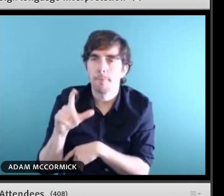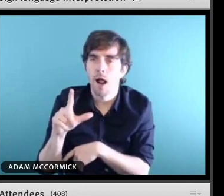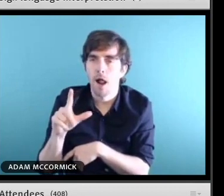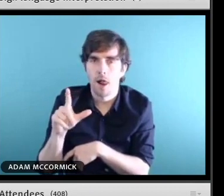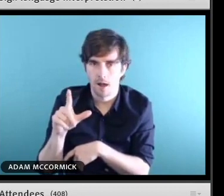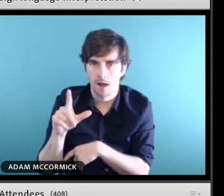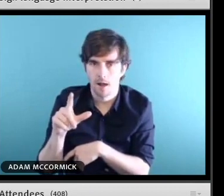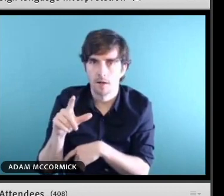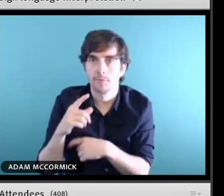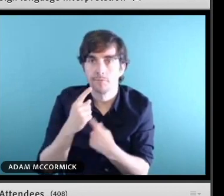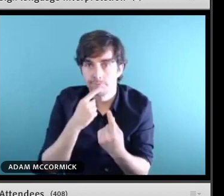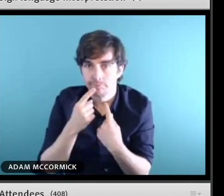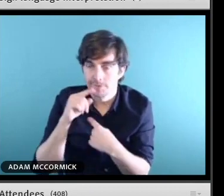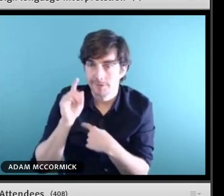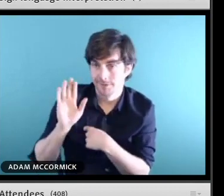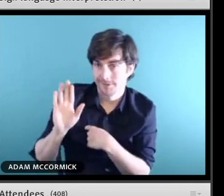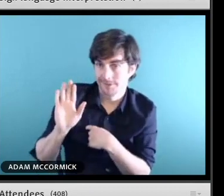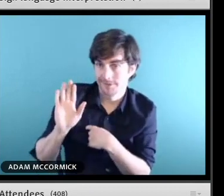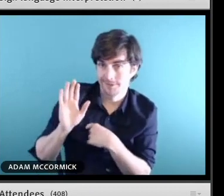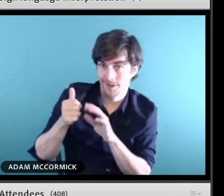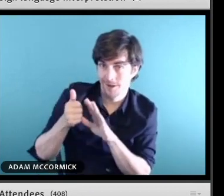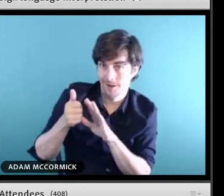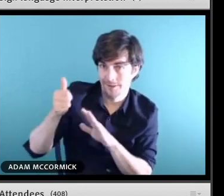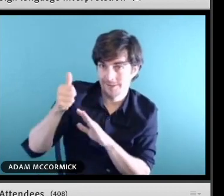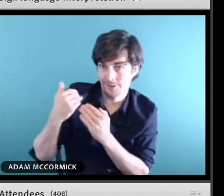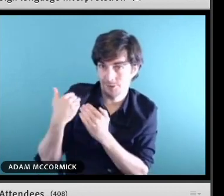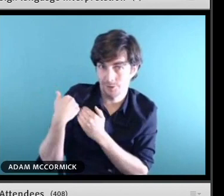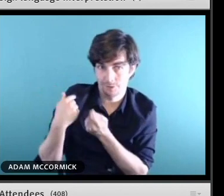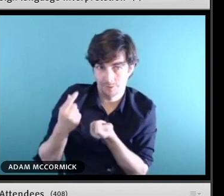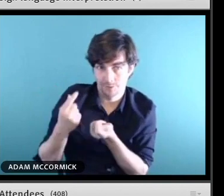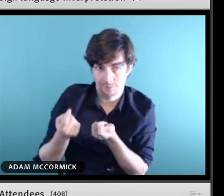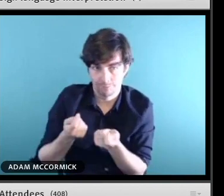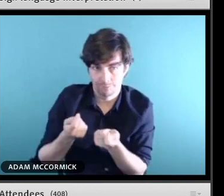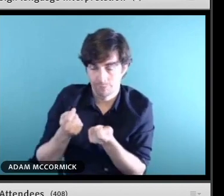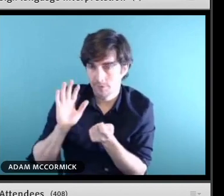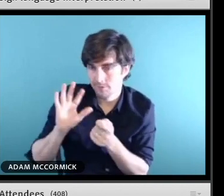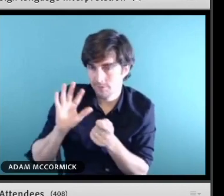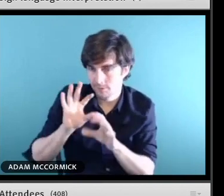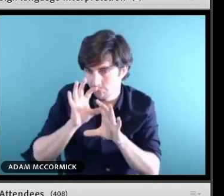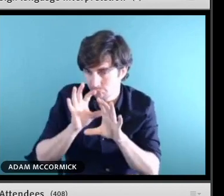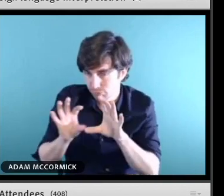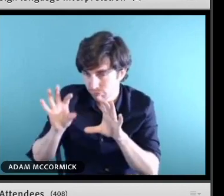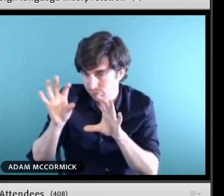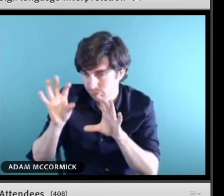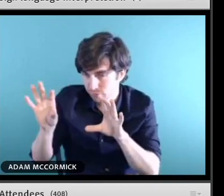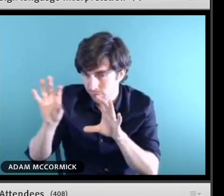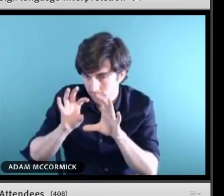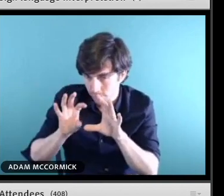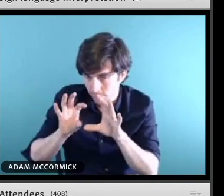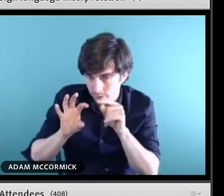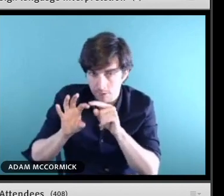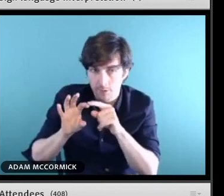at this point or plans on how to support children with disabilities on return to school? Is